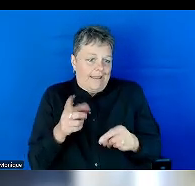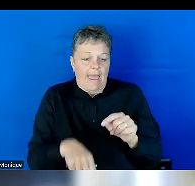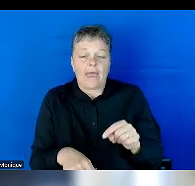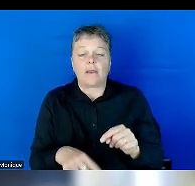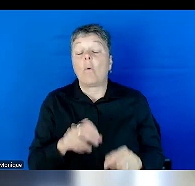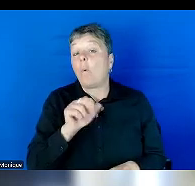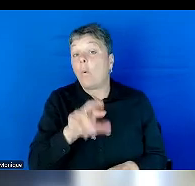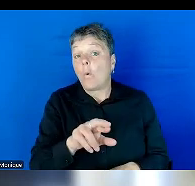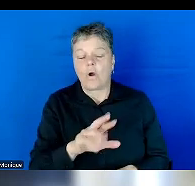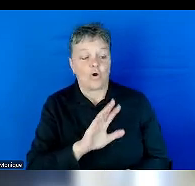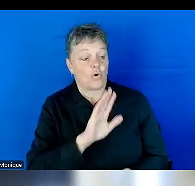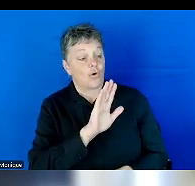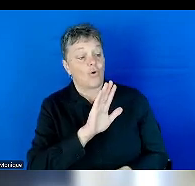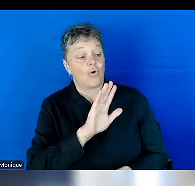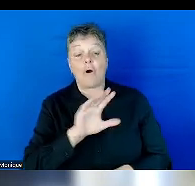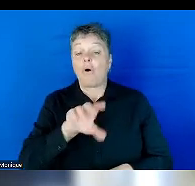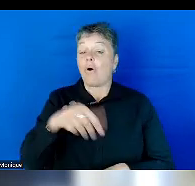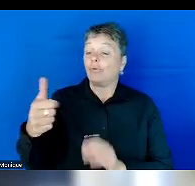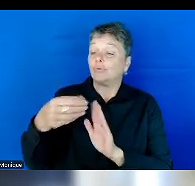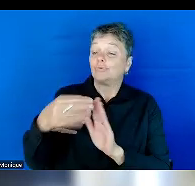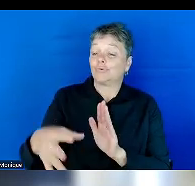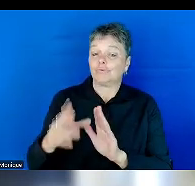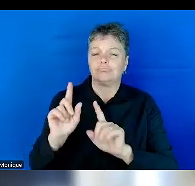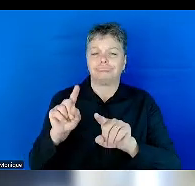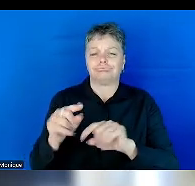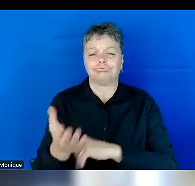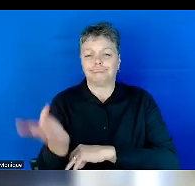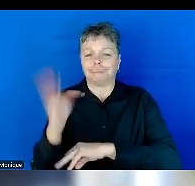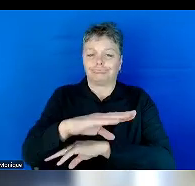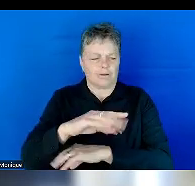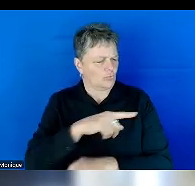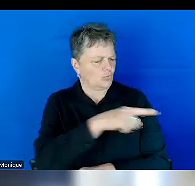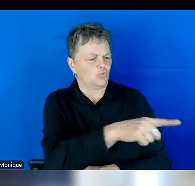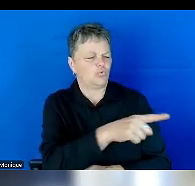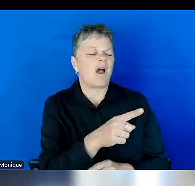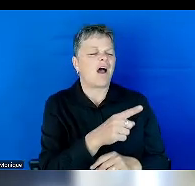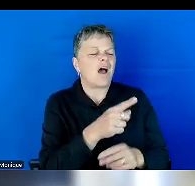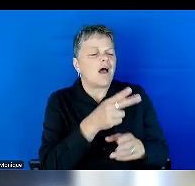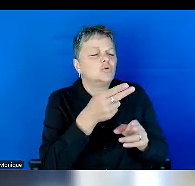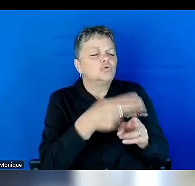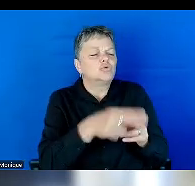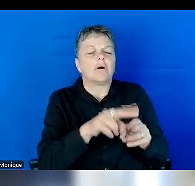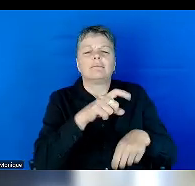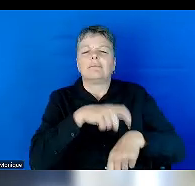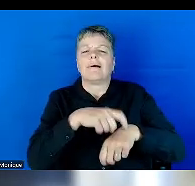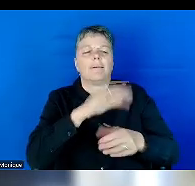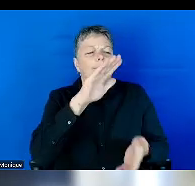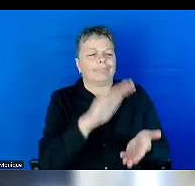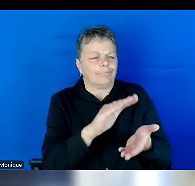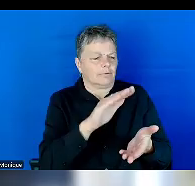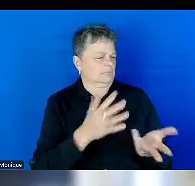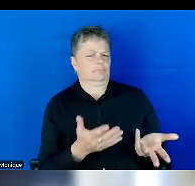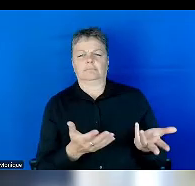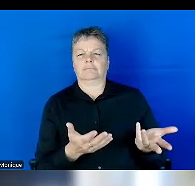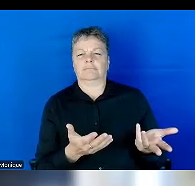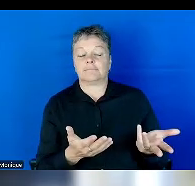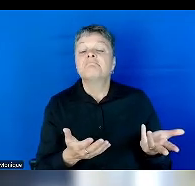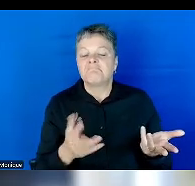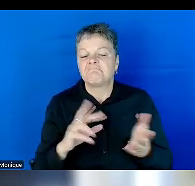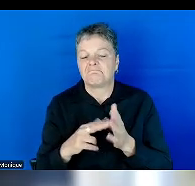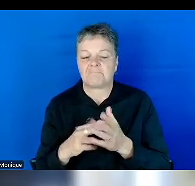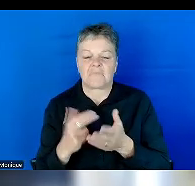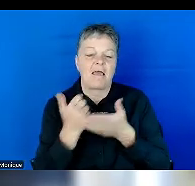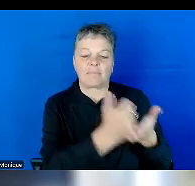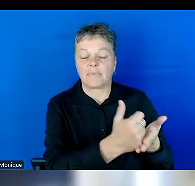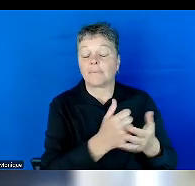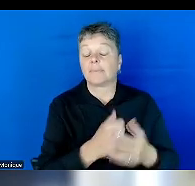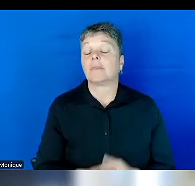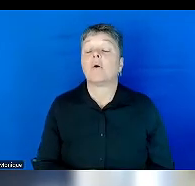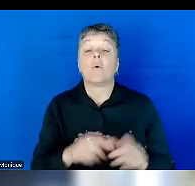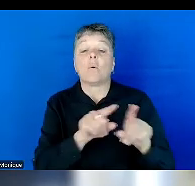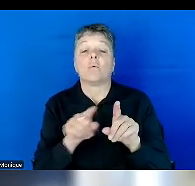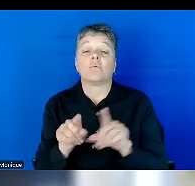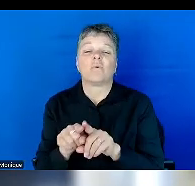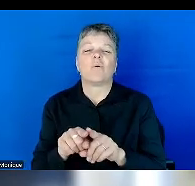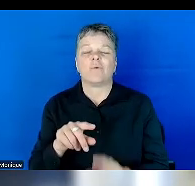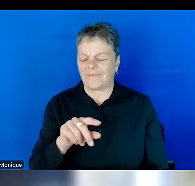school. And of course, we also can give advice or help with um understanding the IPRC process